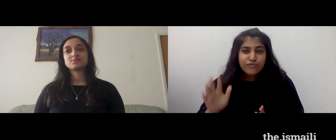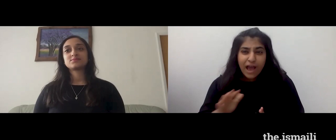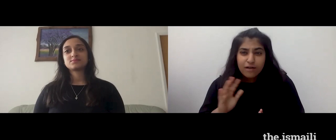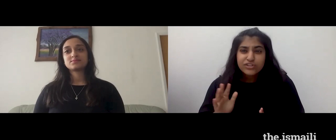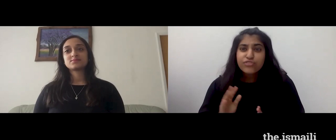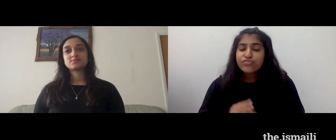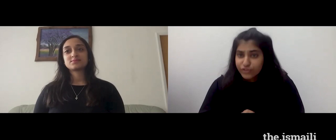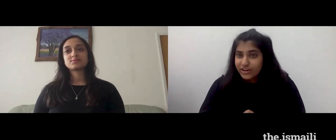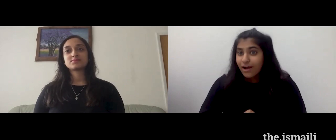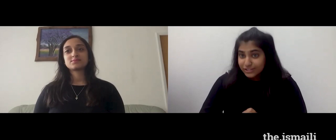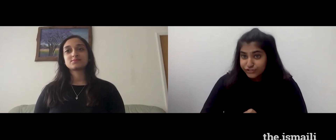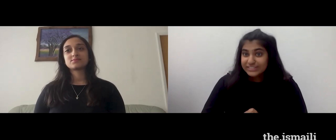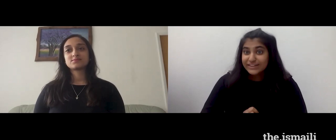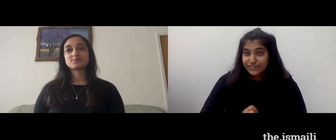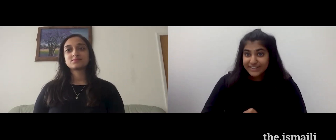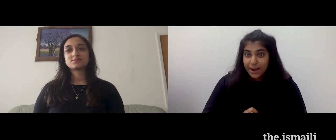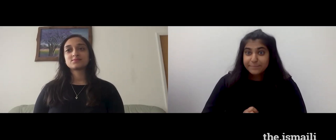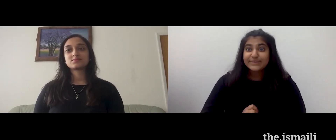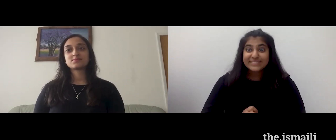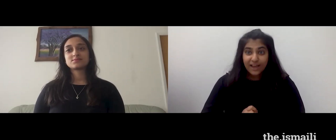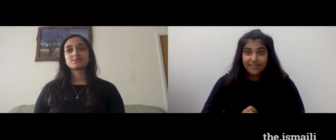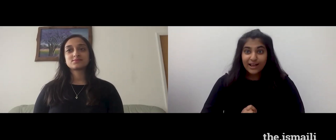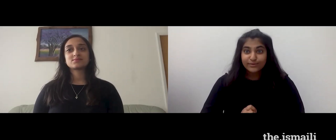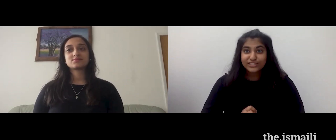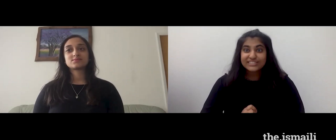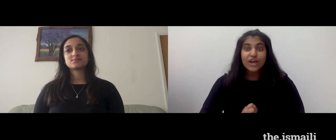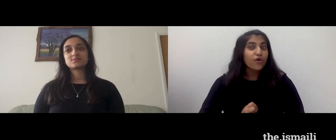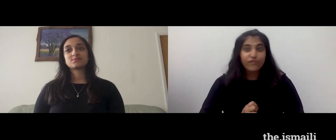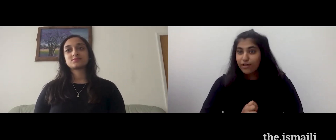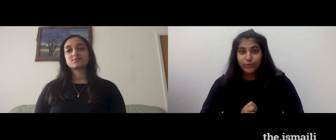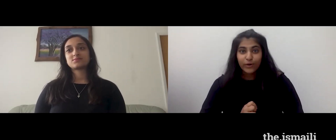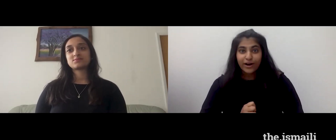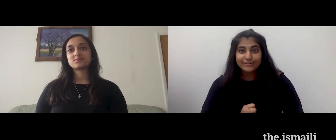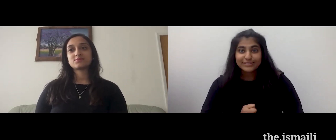There are around 300 different types of sign languages around the world.